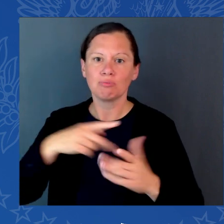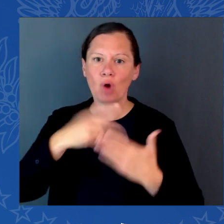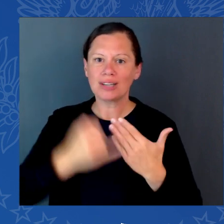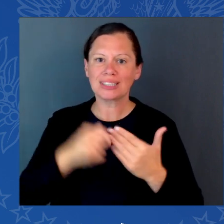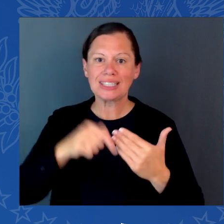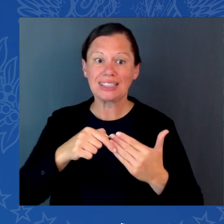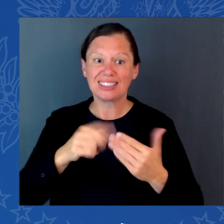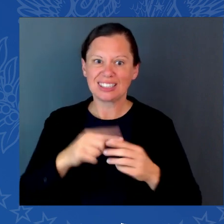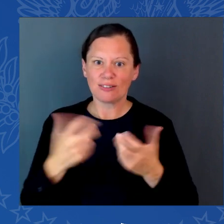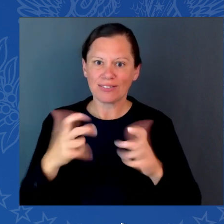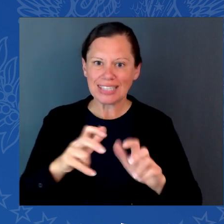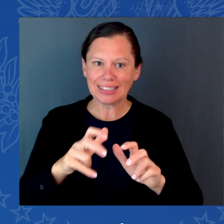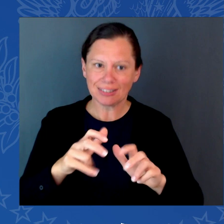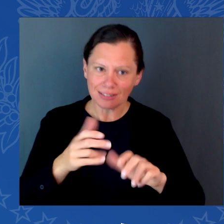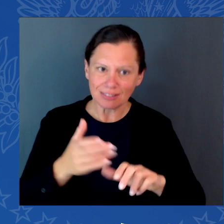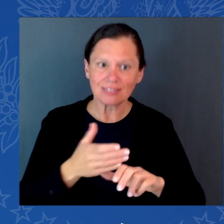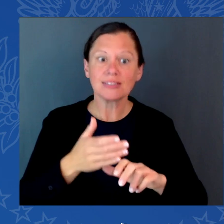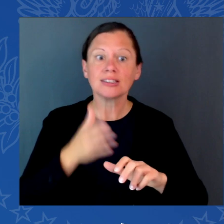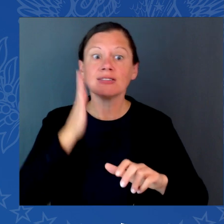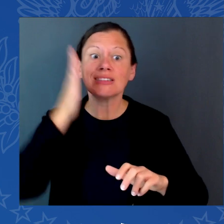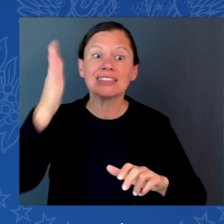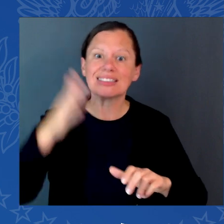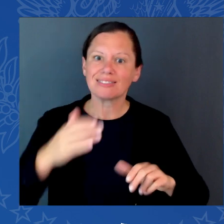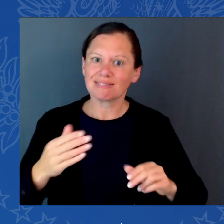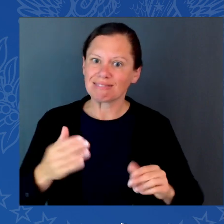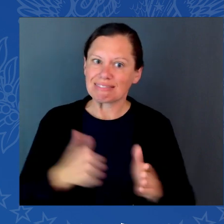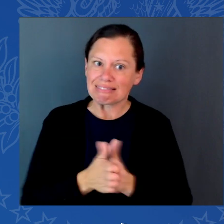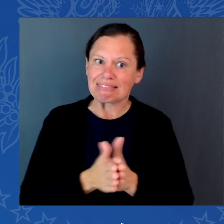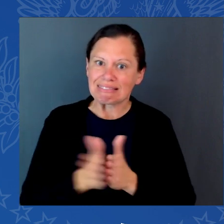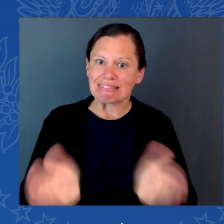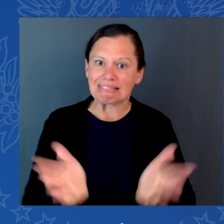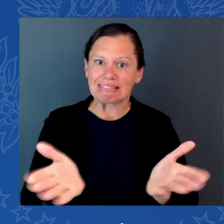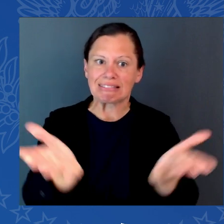It is about real benefits for all partners. Thank you.